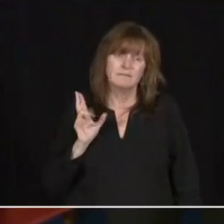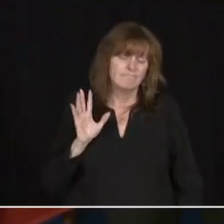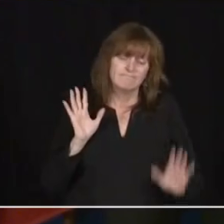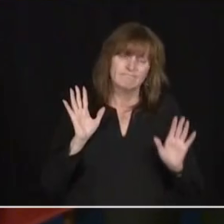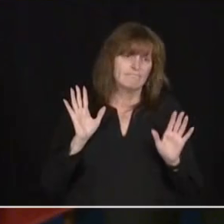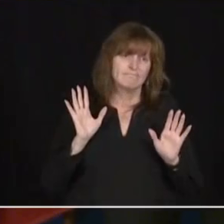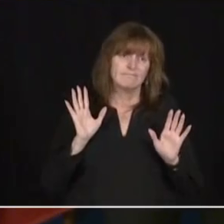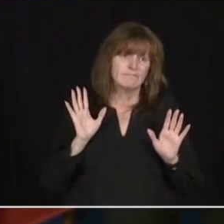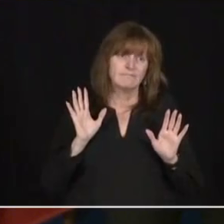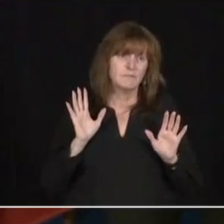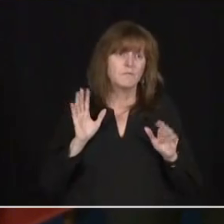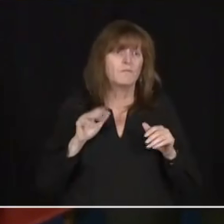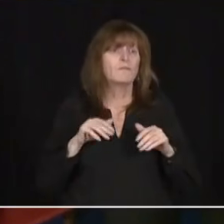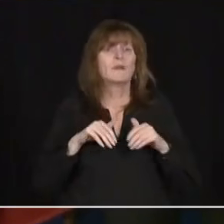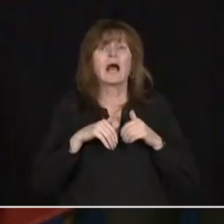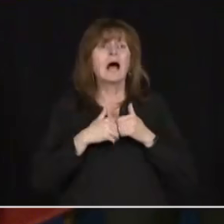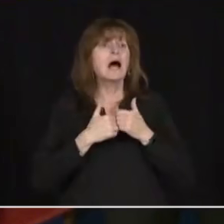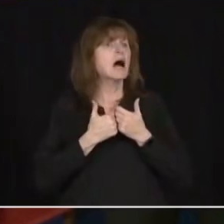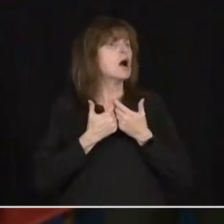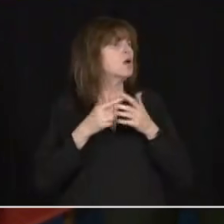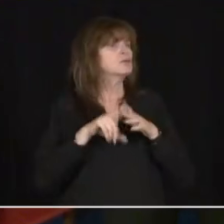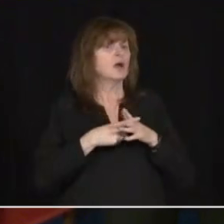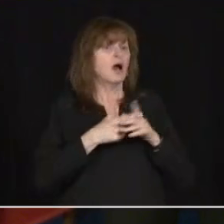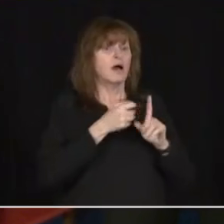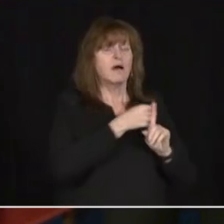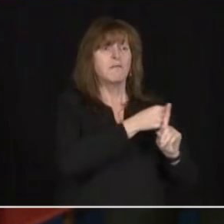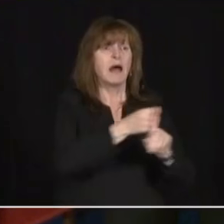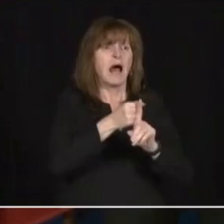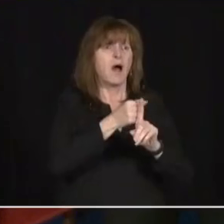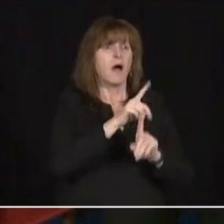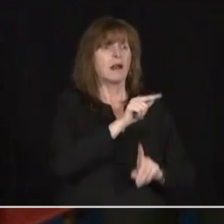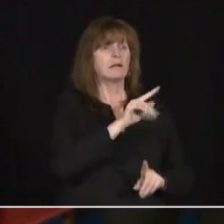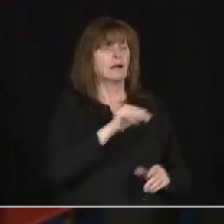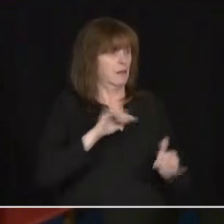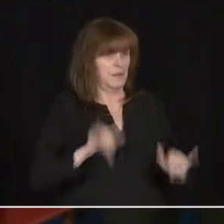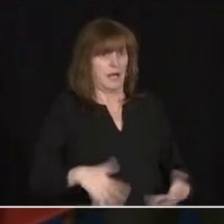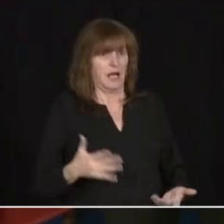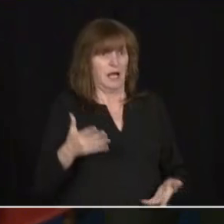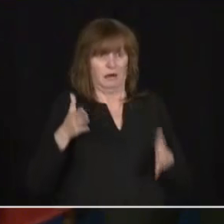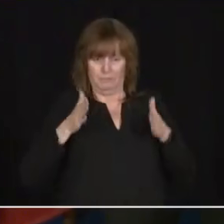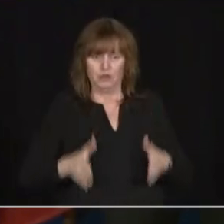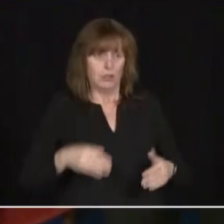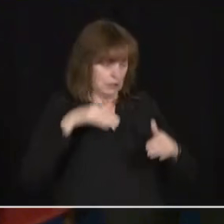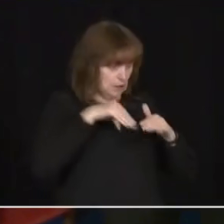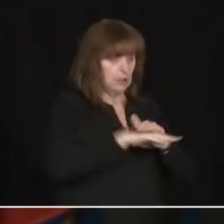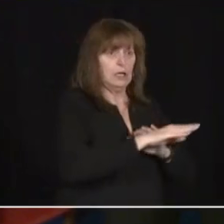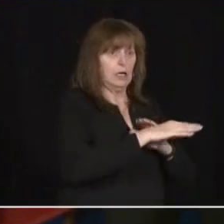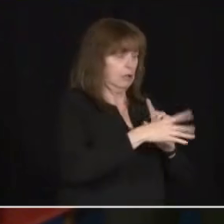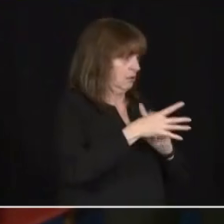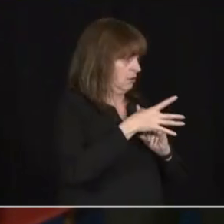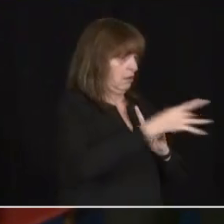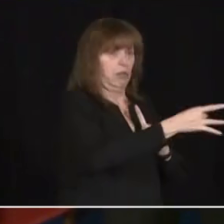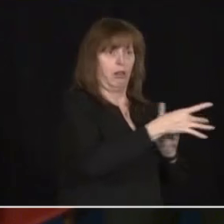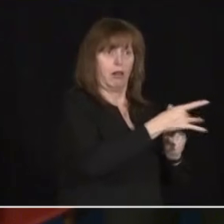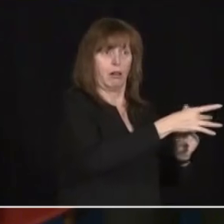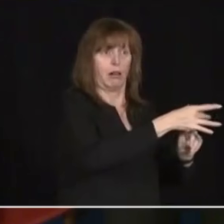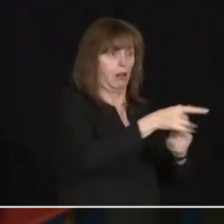You know, the seniors and the elderly folks in the long-term care, they didn't have it.